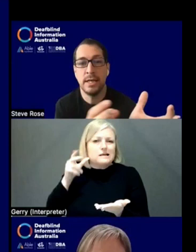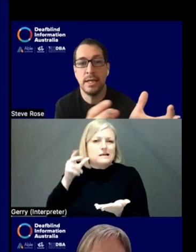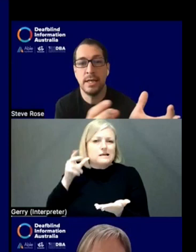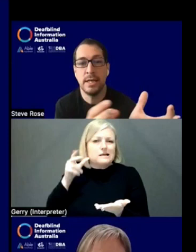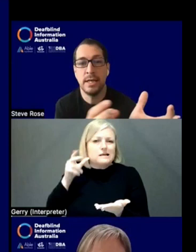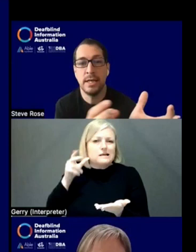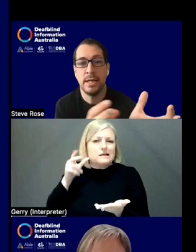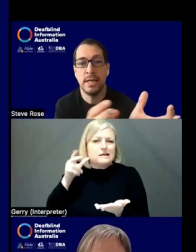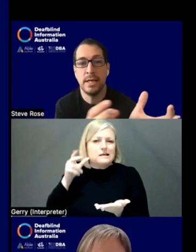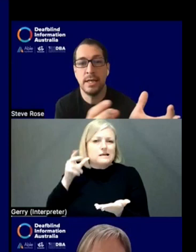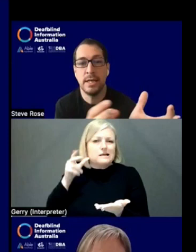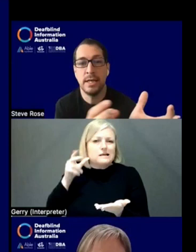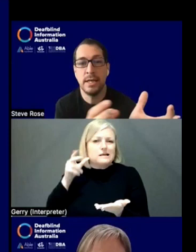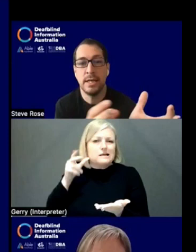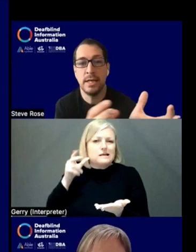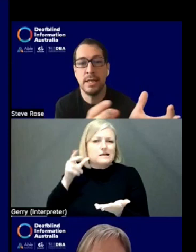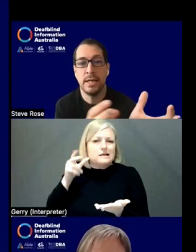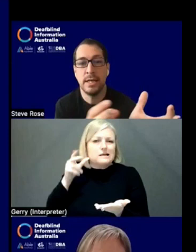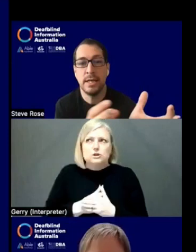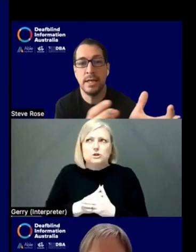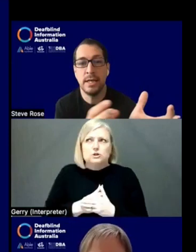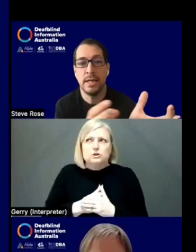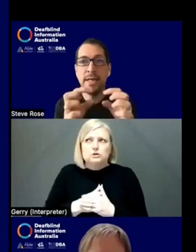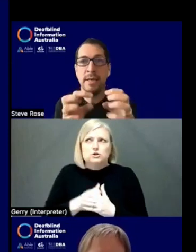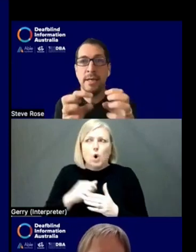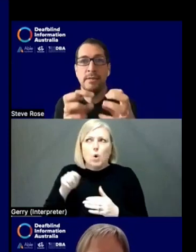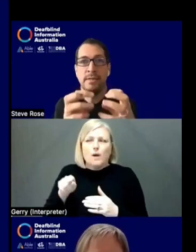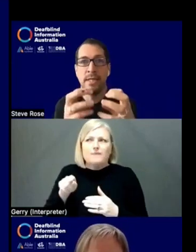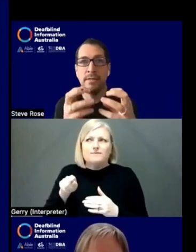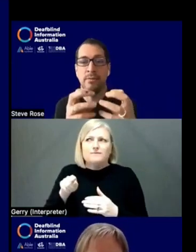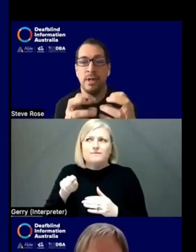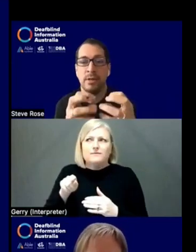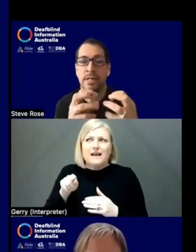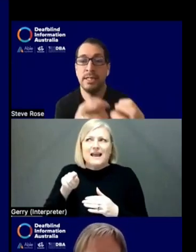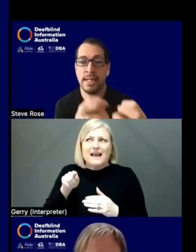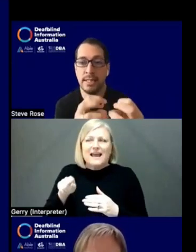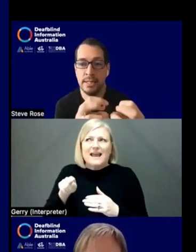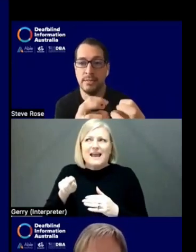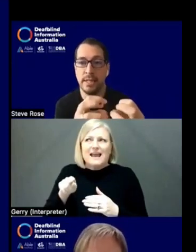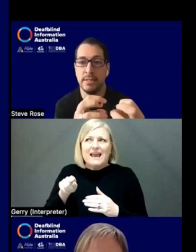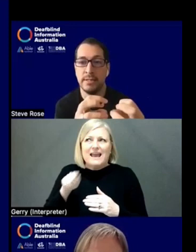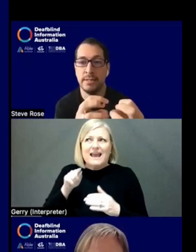So, kind of thinking around well actually he's making most sense of the world in his tactile sense.